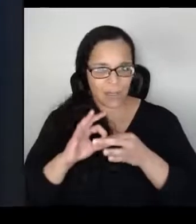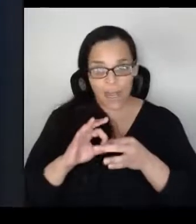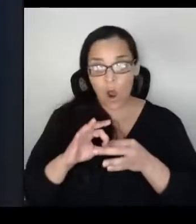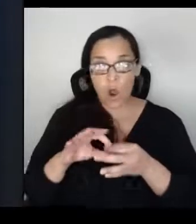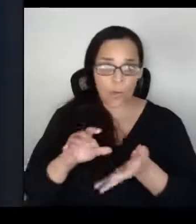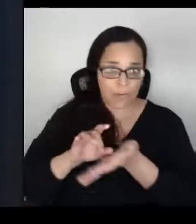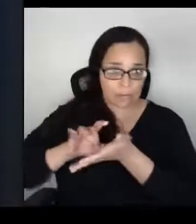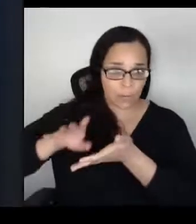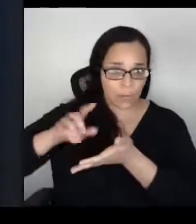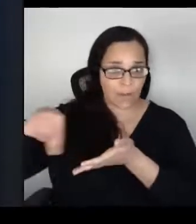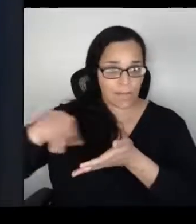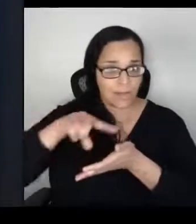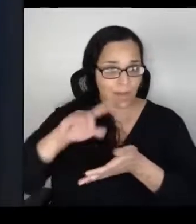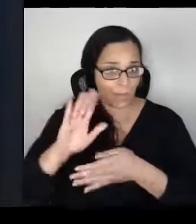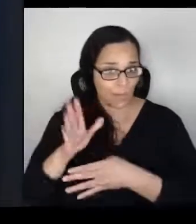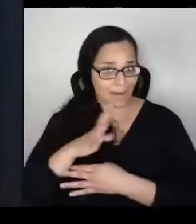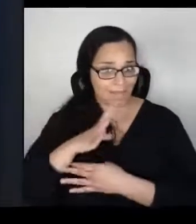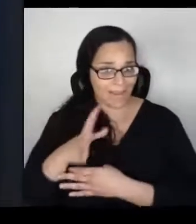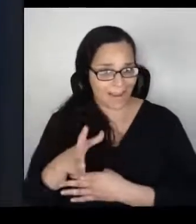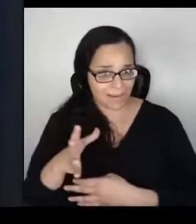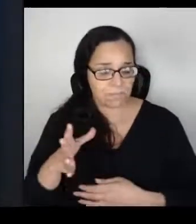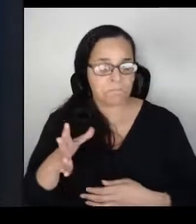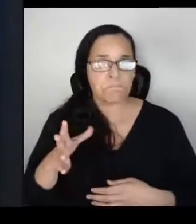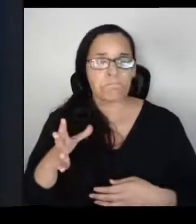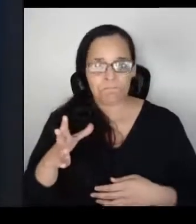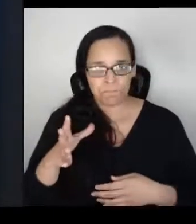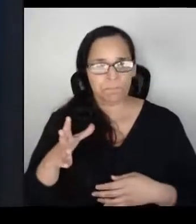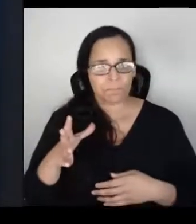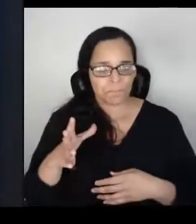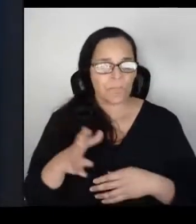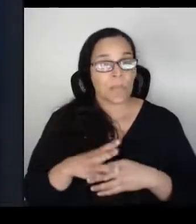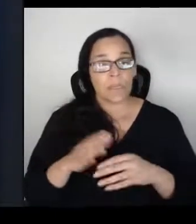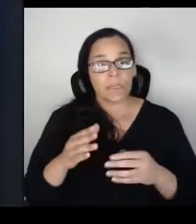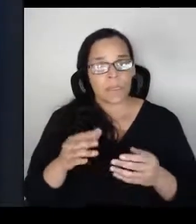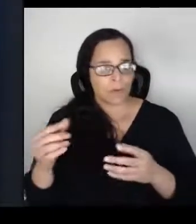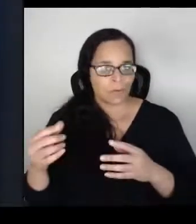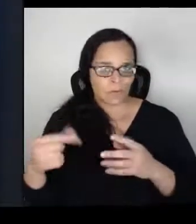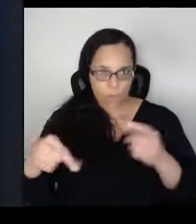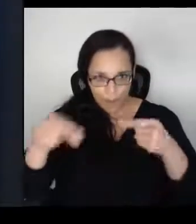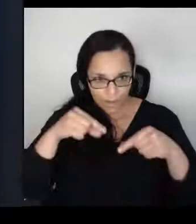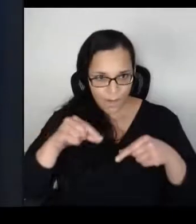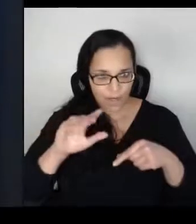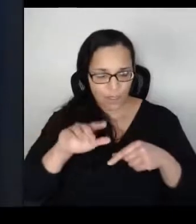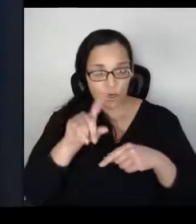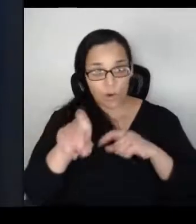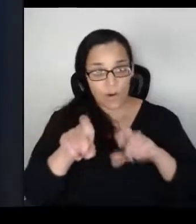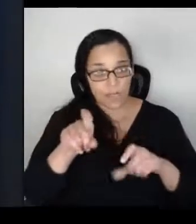But coming back to your question, about what has changed under this administration?